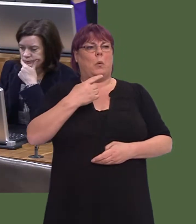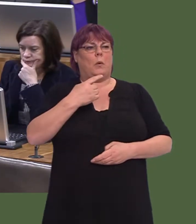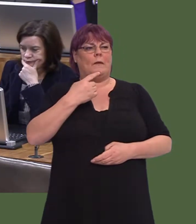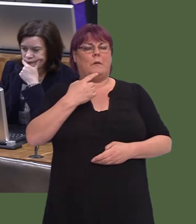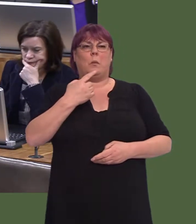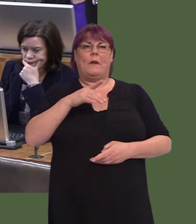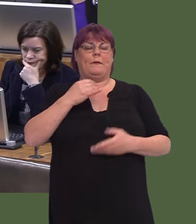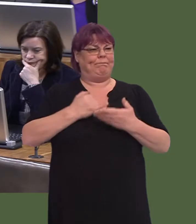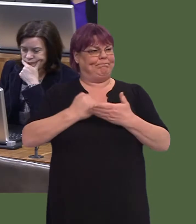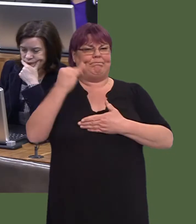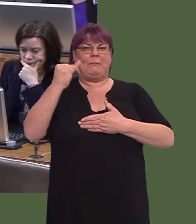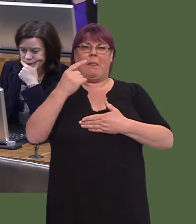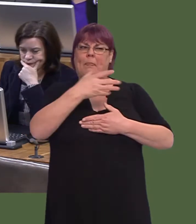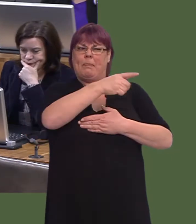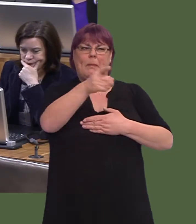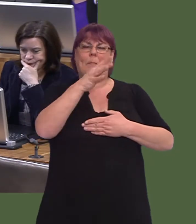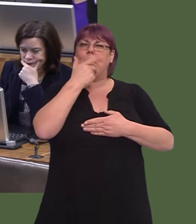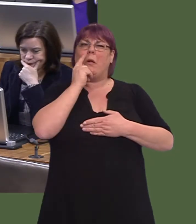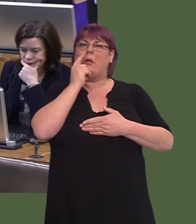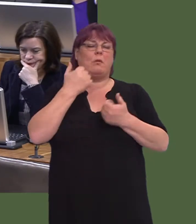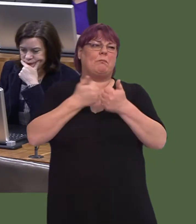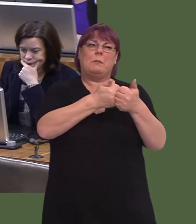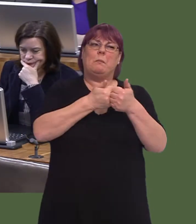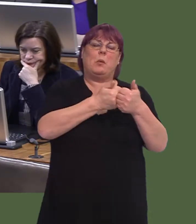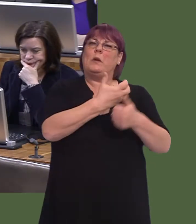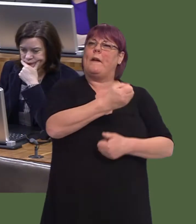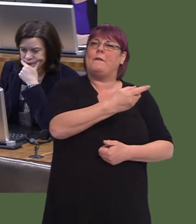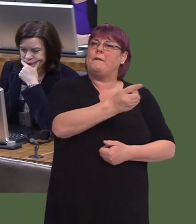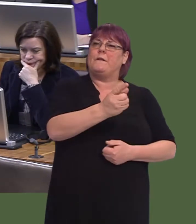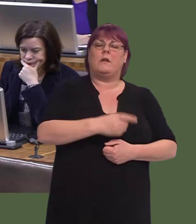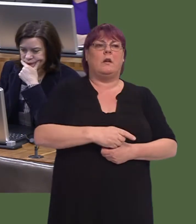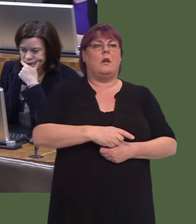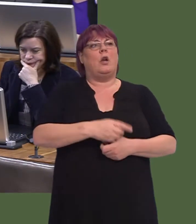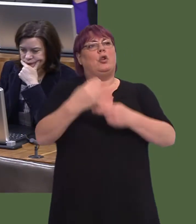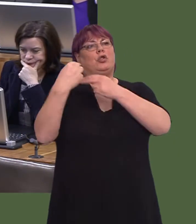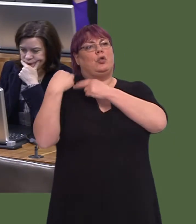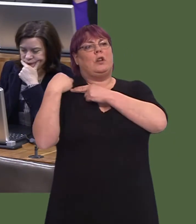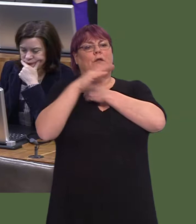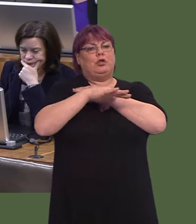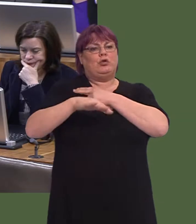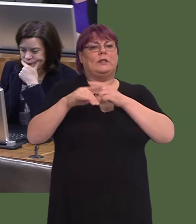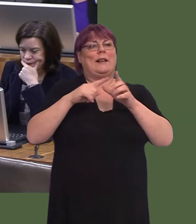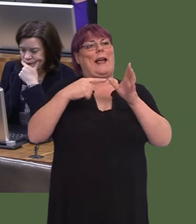the response that was owed to them. We have introduced a duty to report children at risk, and a duty to report adults at risk,